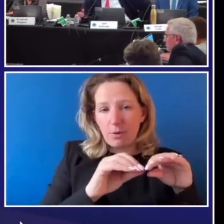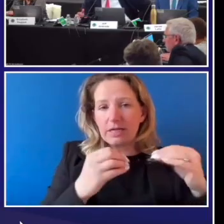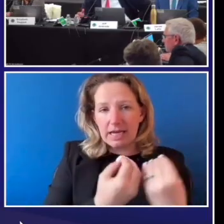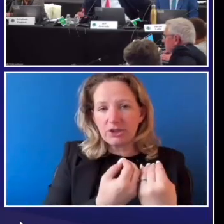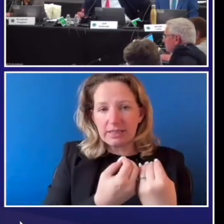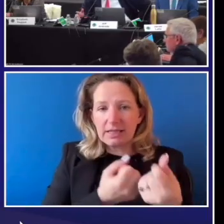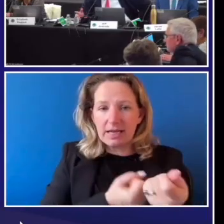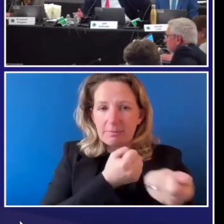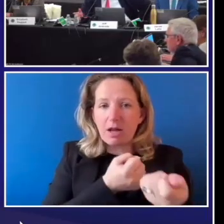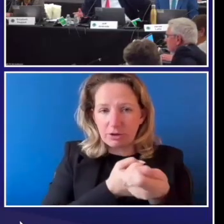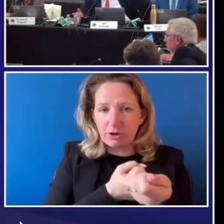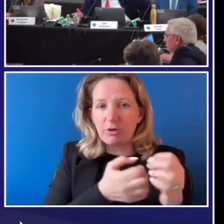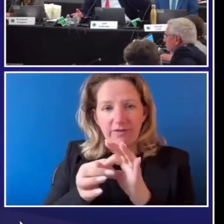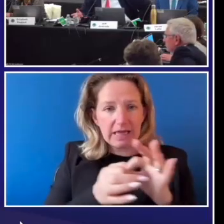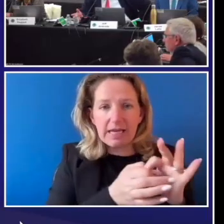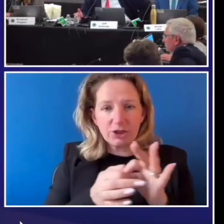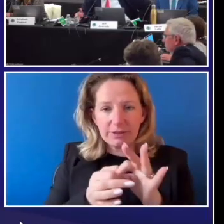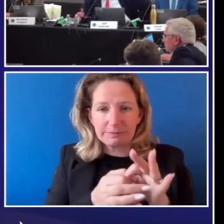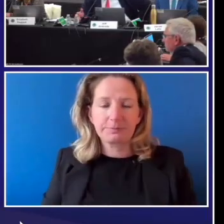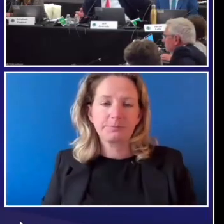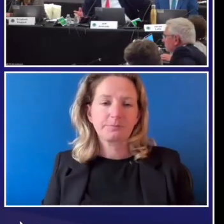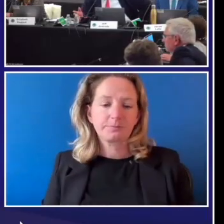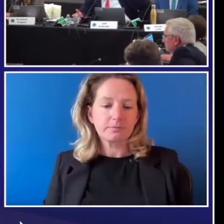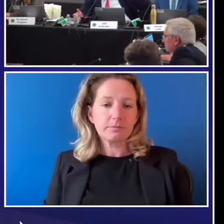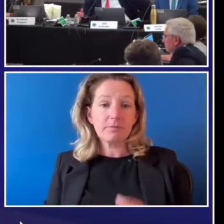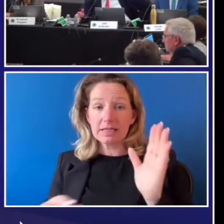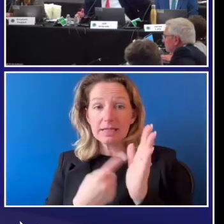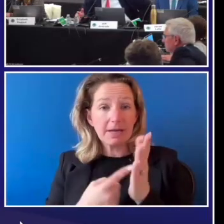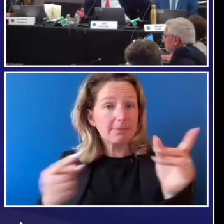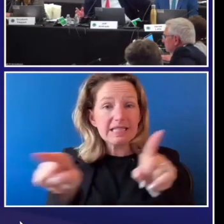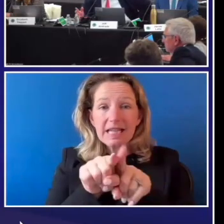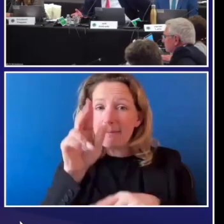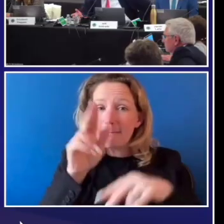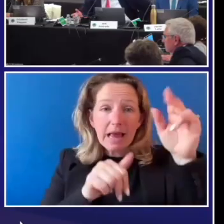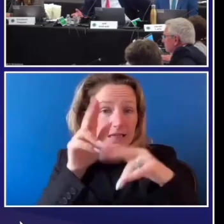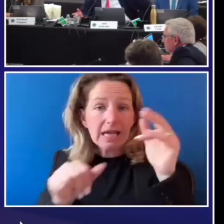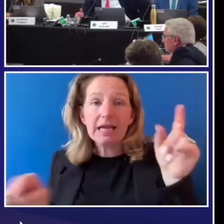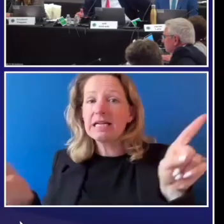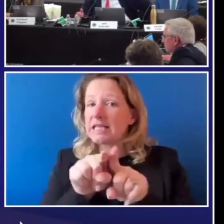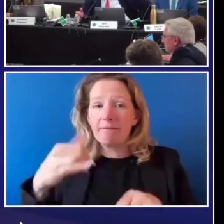Um, some, in some cases, being in the same building, having the same phone numbers, um,